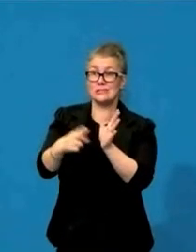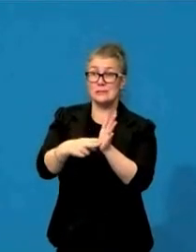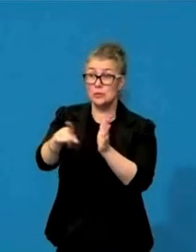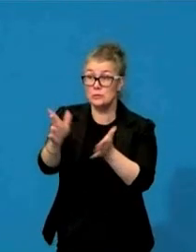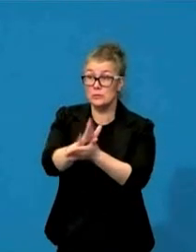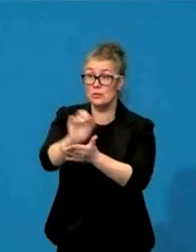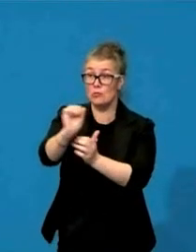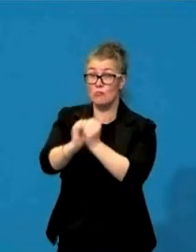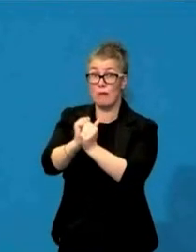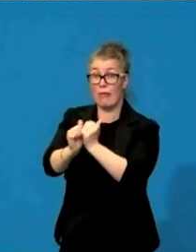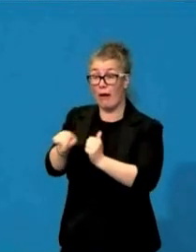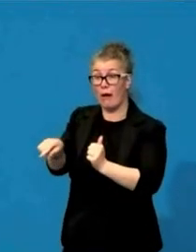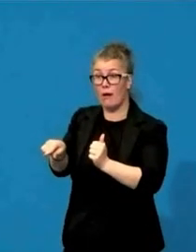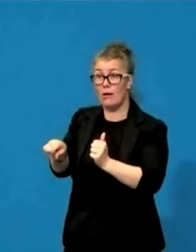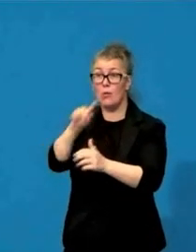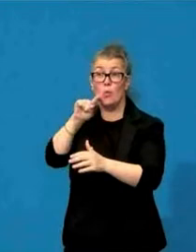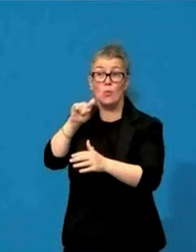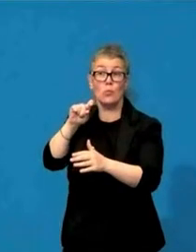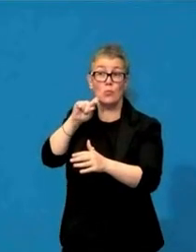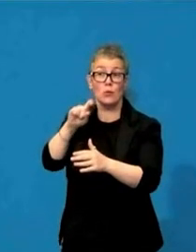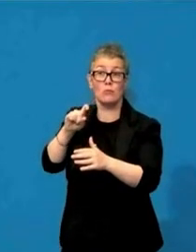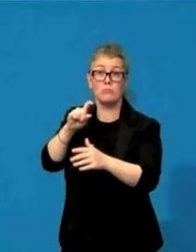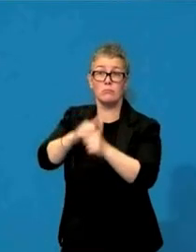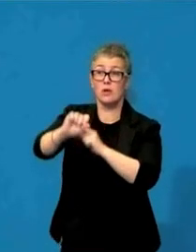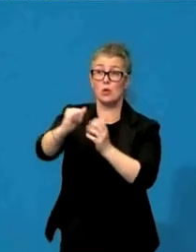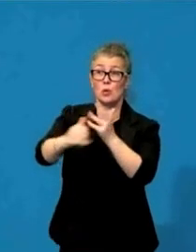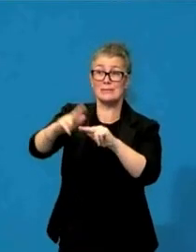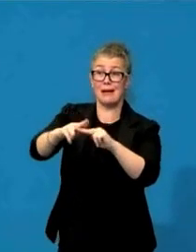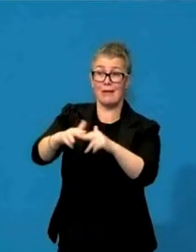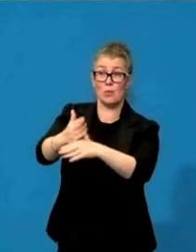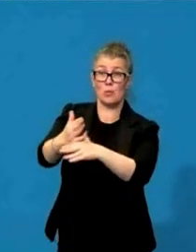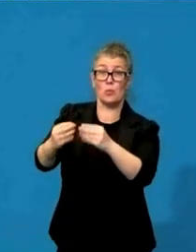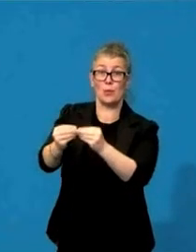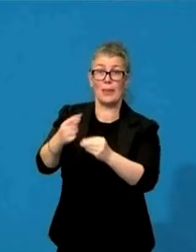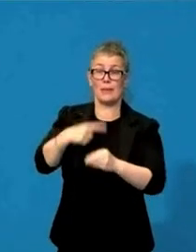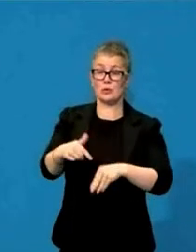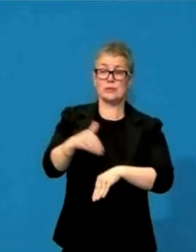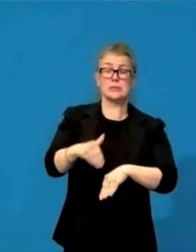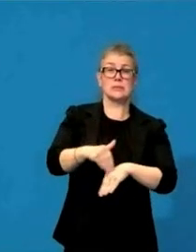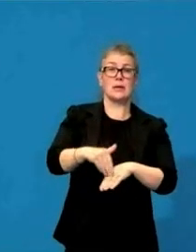jail, basically, because when he turned 18, he wasn't - because he was no longer a juvenile offender, he was going to go to the big house.